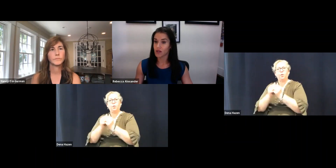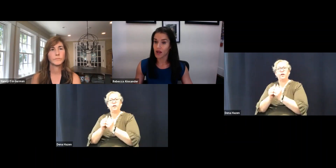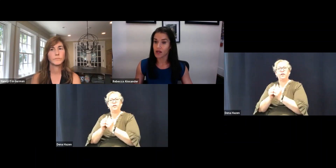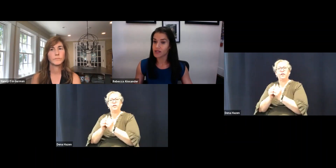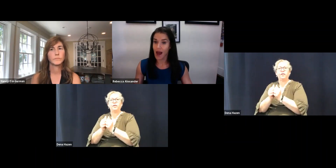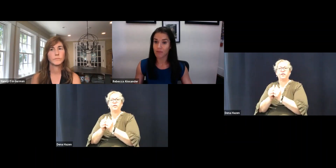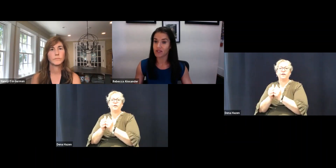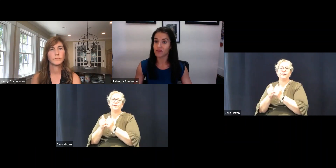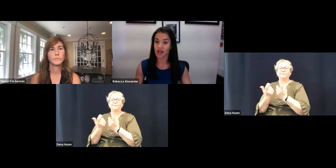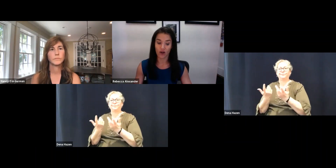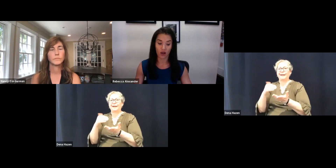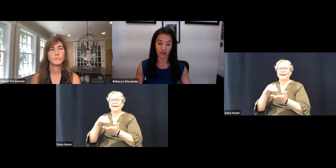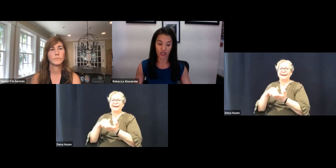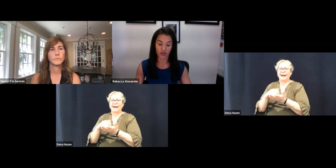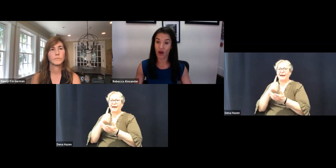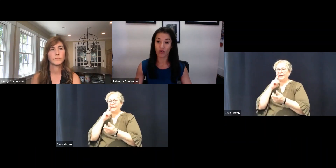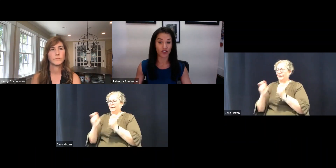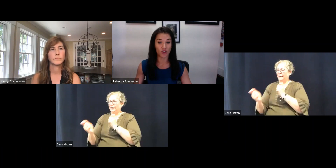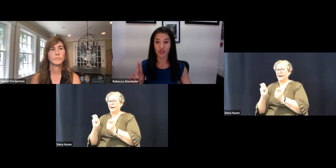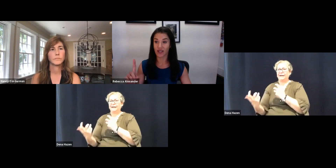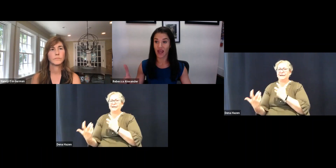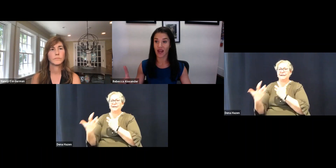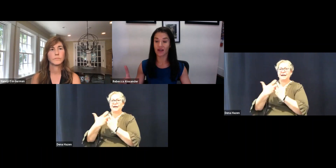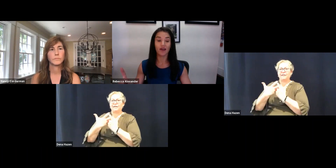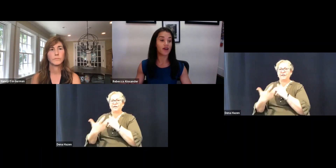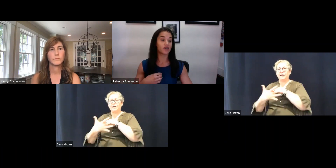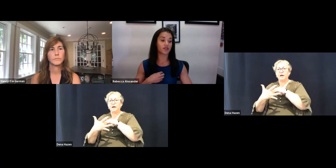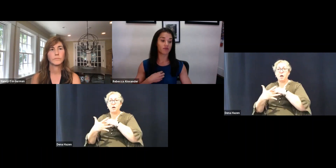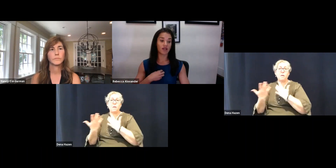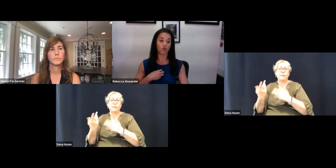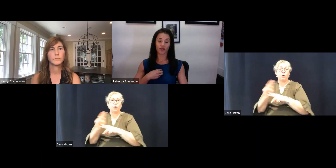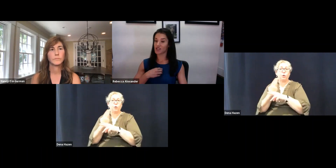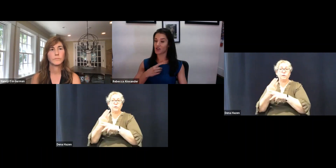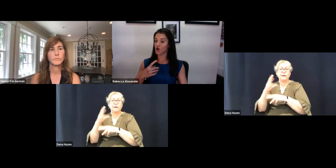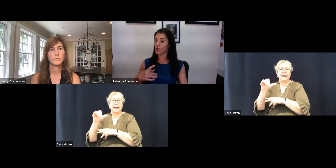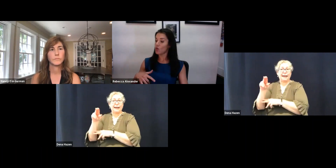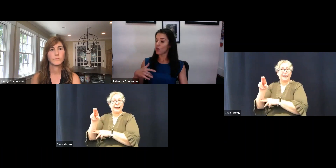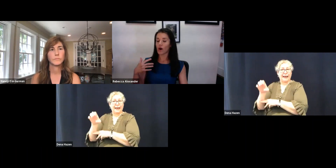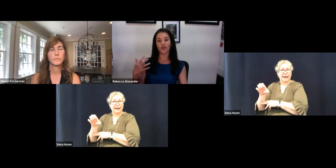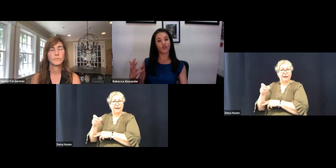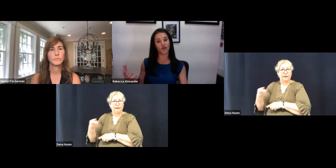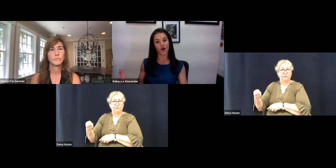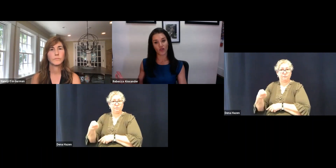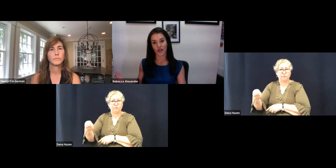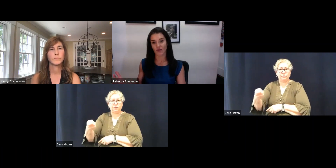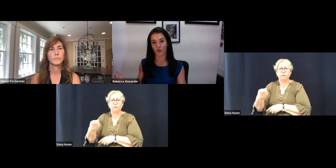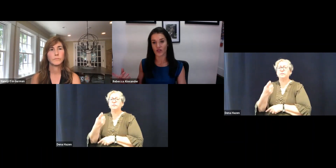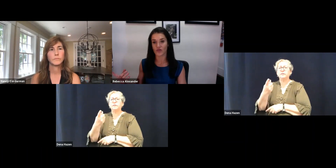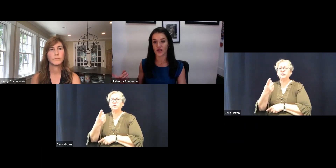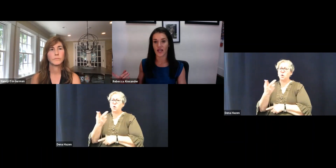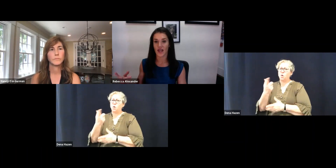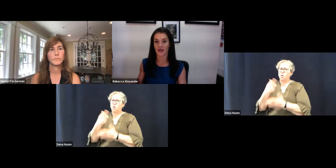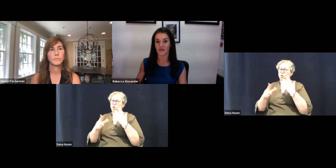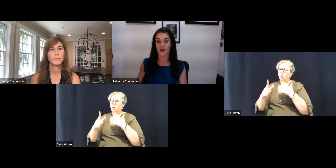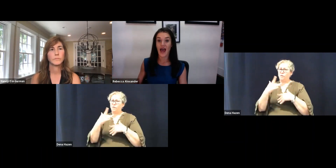again, adaptive technologies, whether it's using a cane. This to me wants to know, well, what is your comfort level with using a cane?